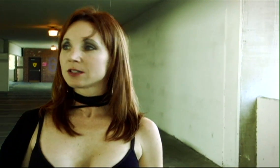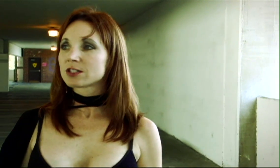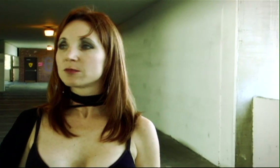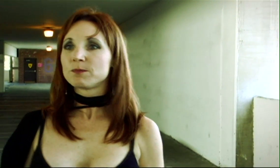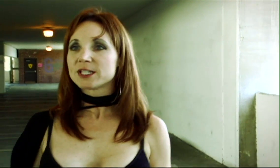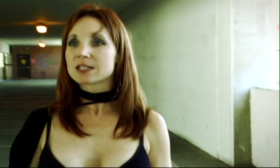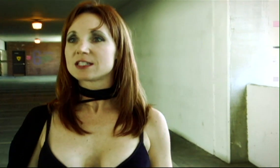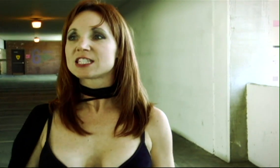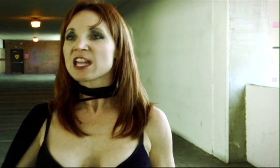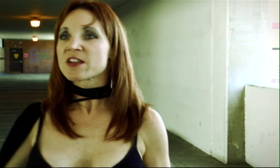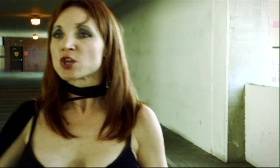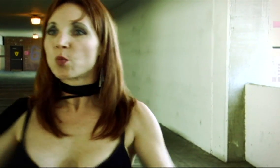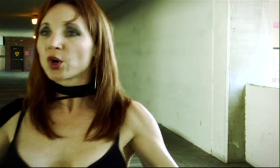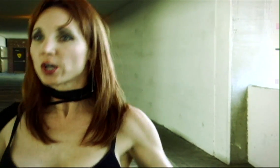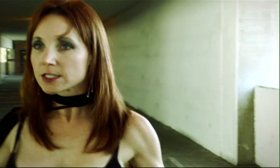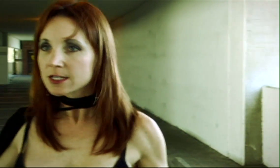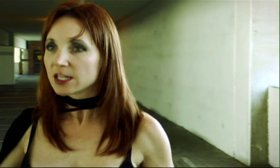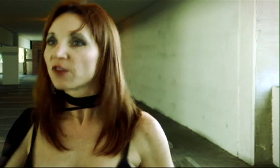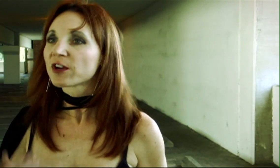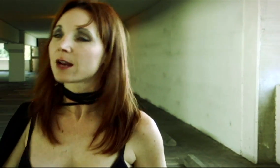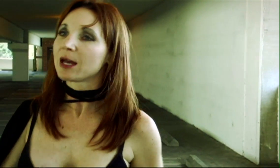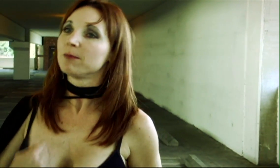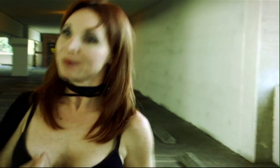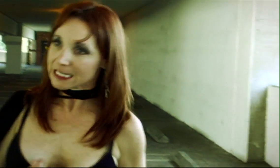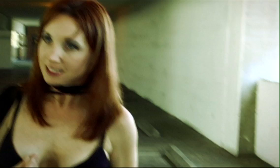But you were so busy saving the world that you forgot about me.